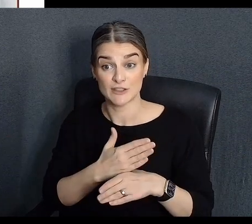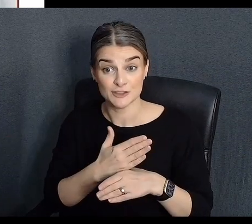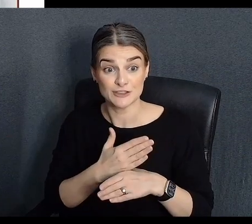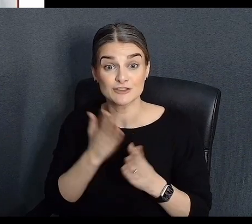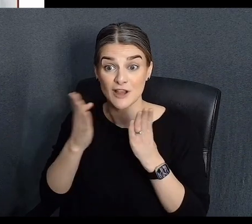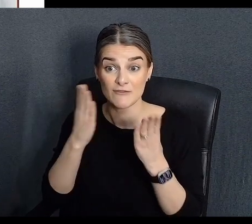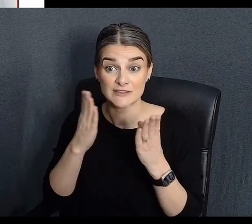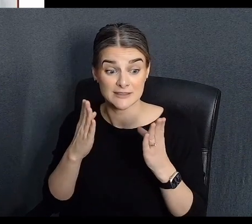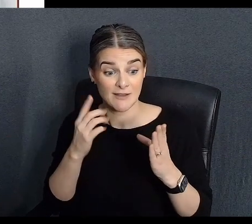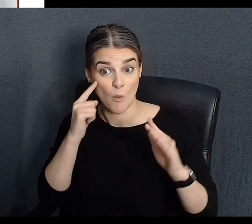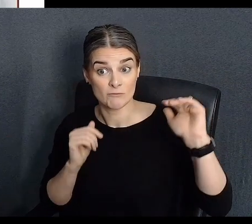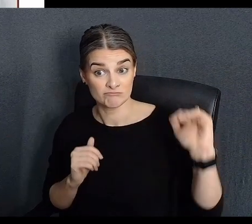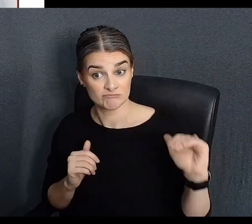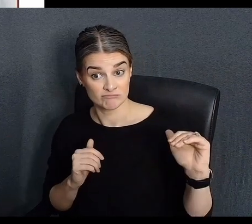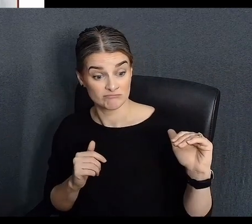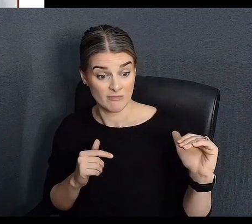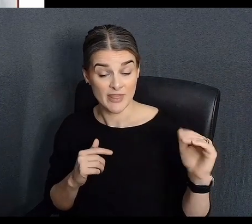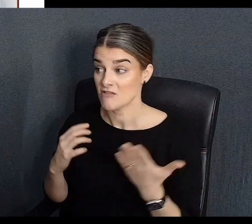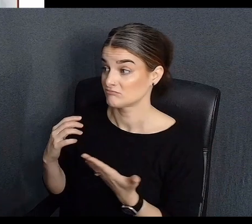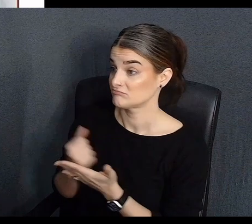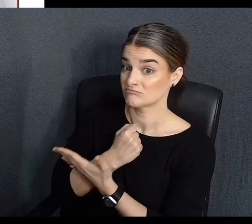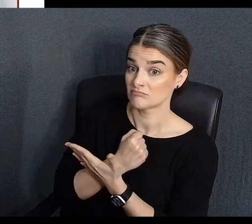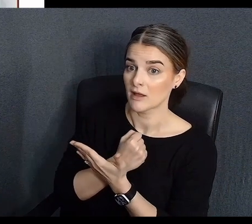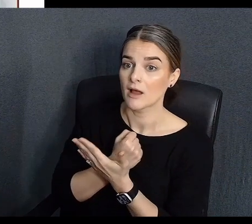we might identify that they need an AAC device,